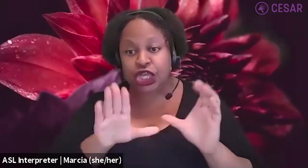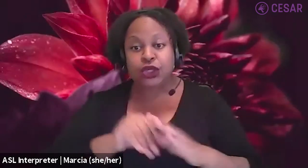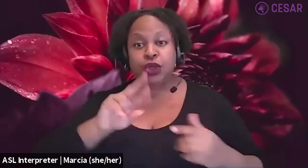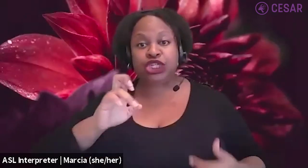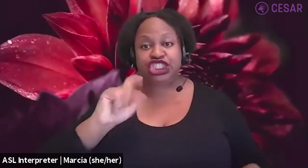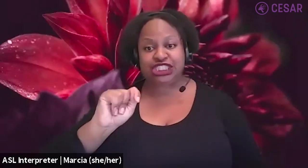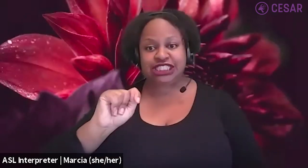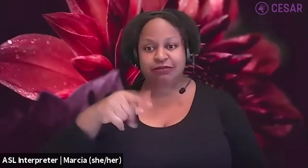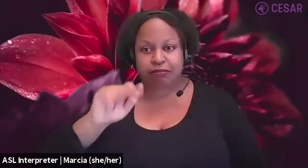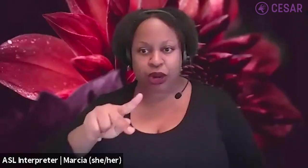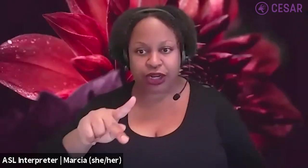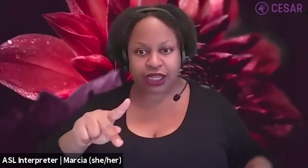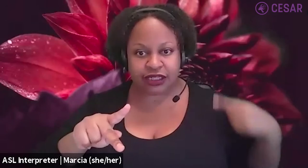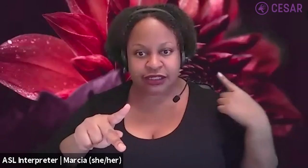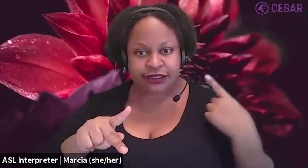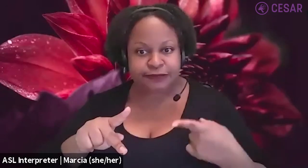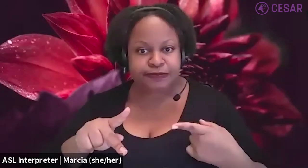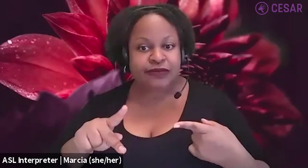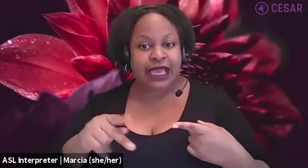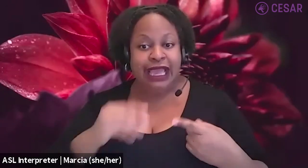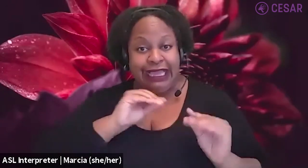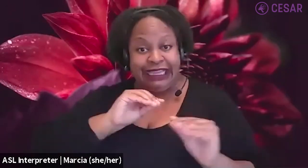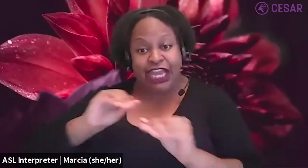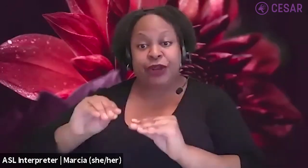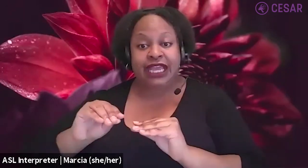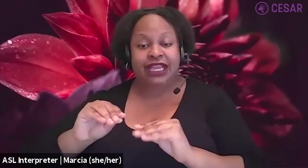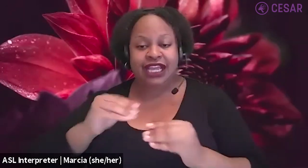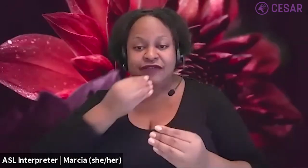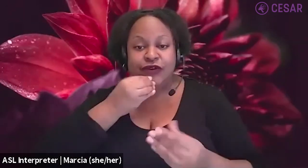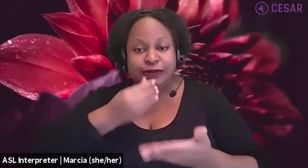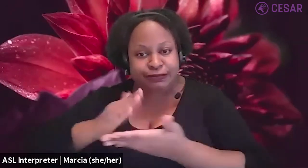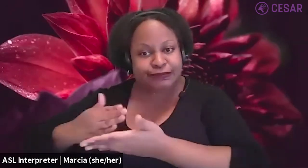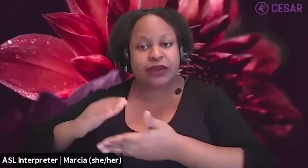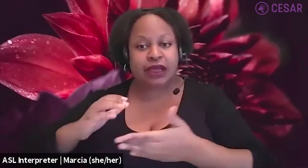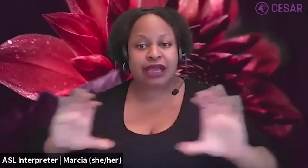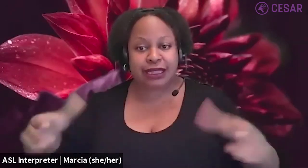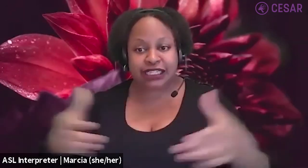Collective which has skated for more than 300 events and created income generating opportunities